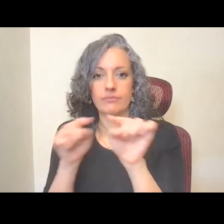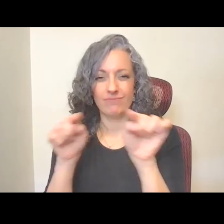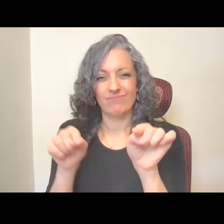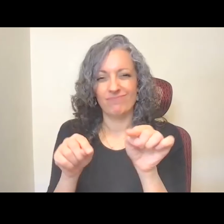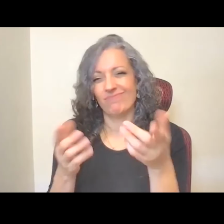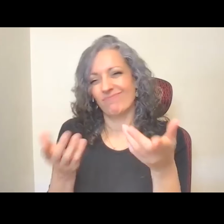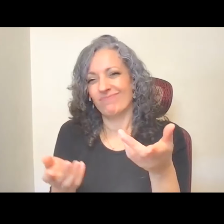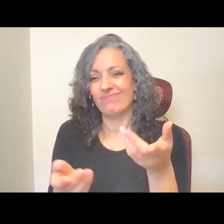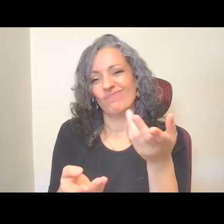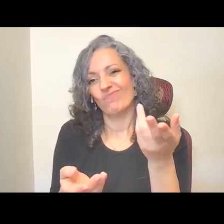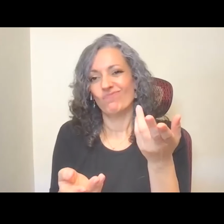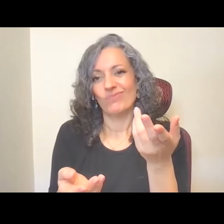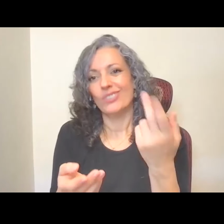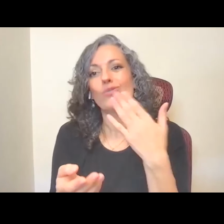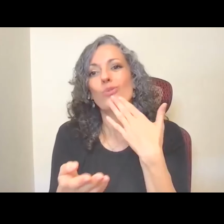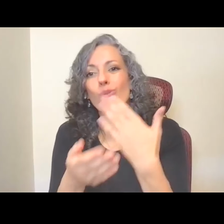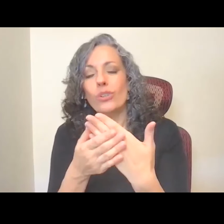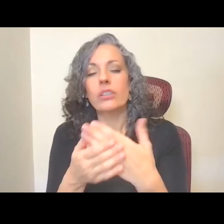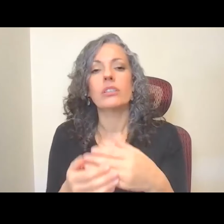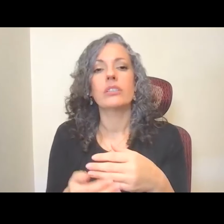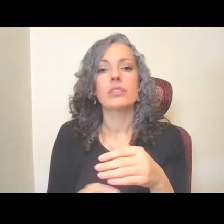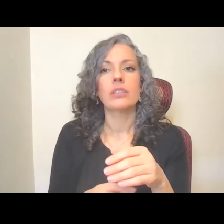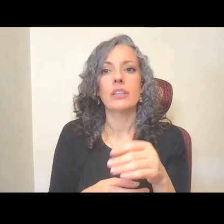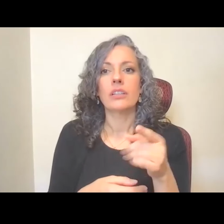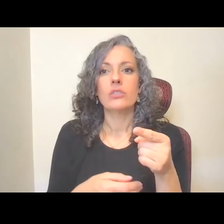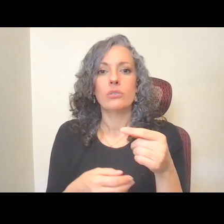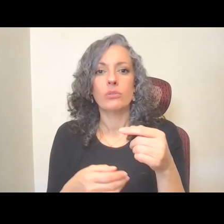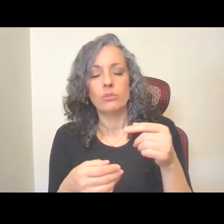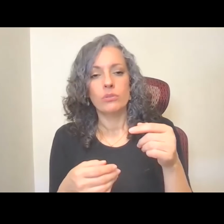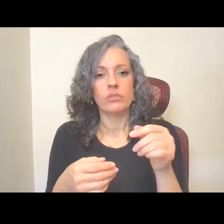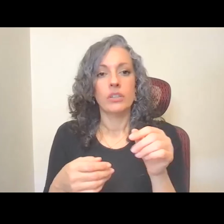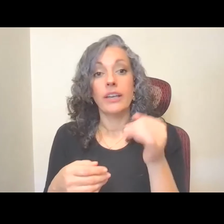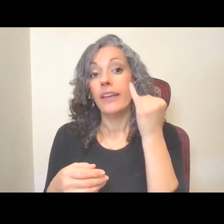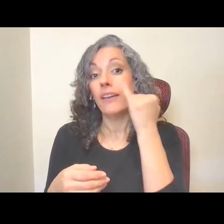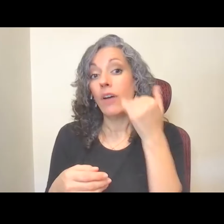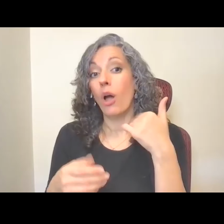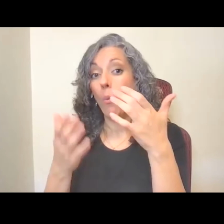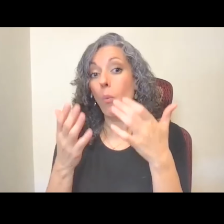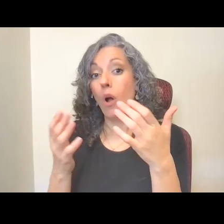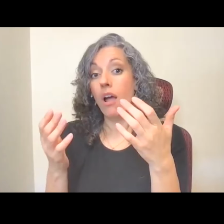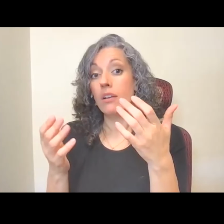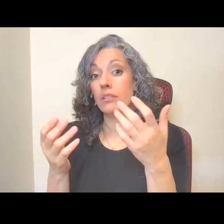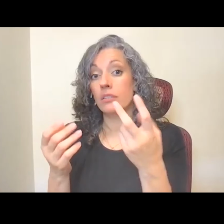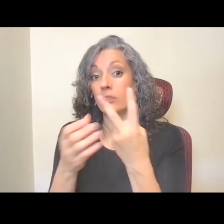pretty good, so for AA criteria, but if I wanted to pair this dark purple with my light purple